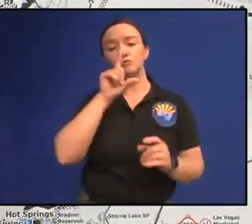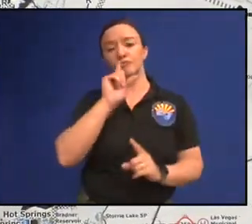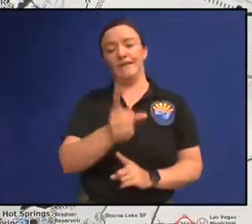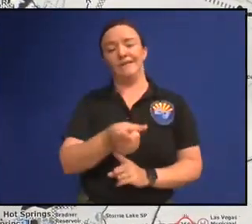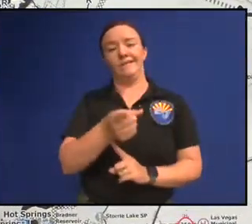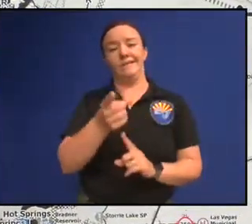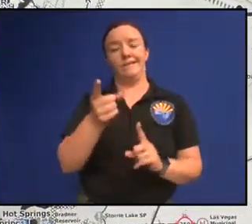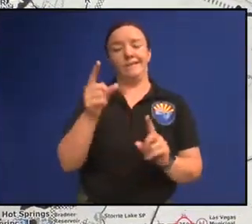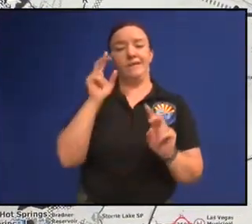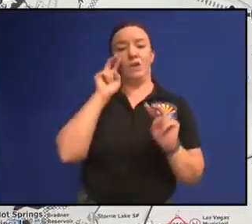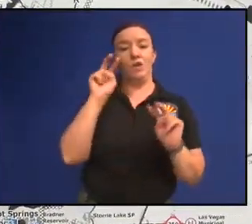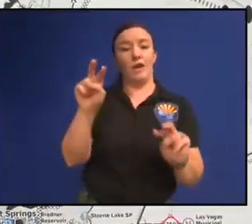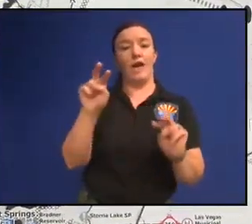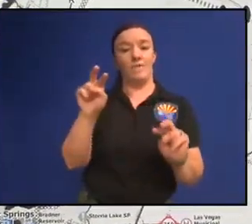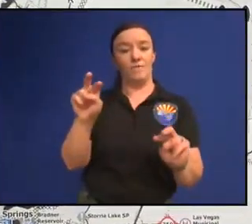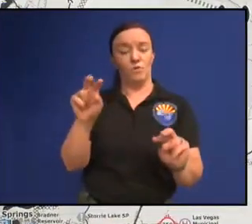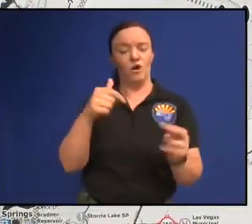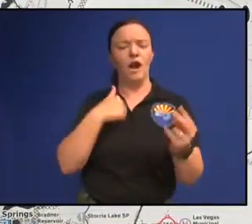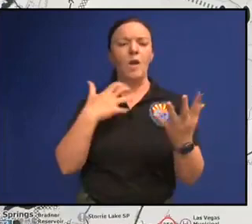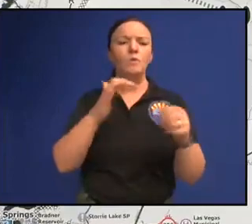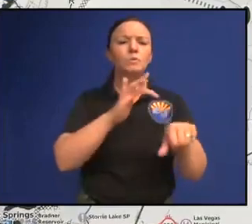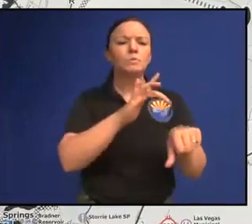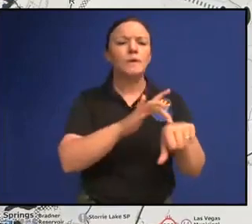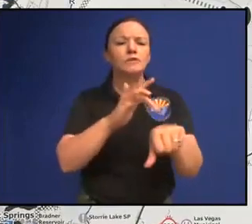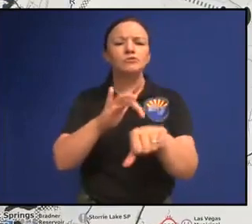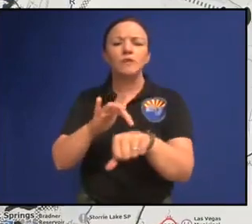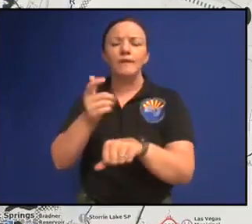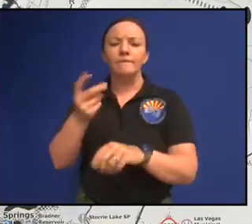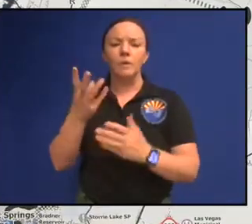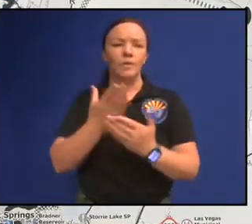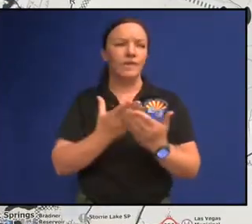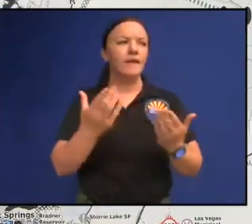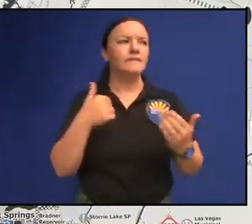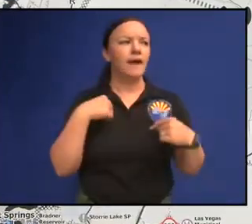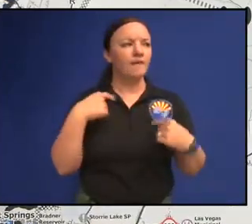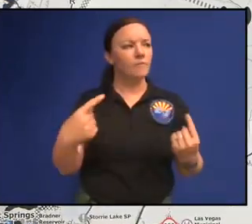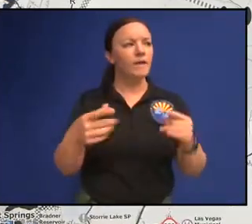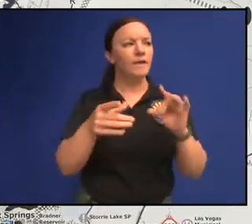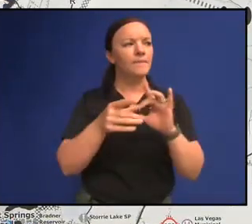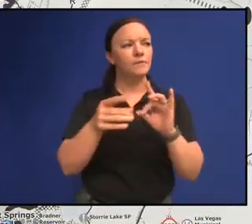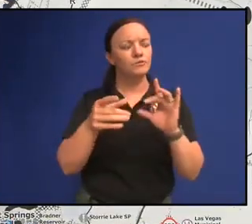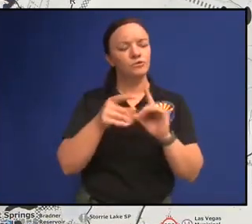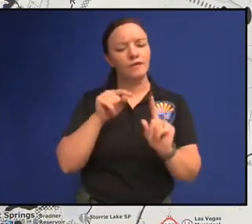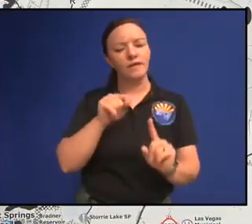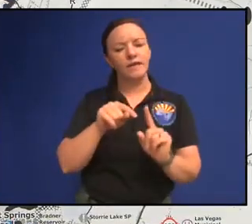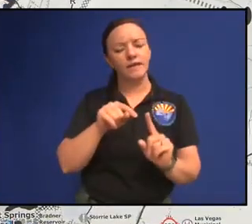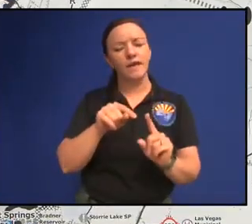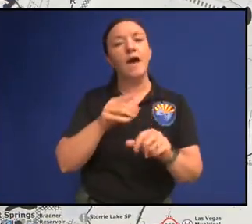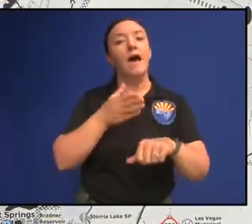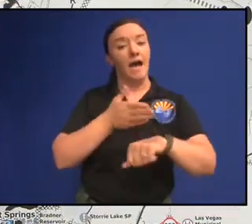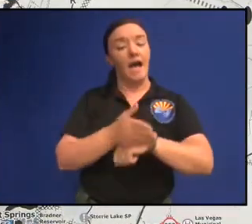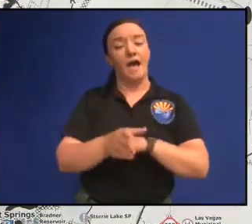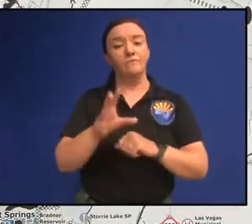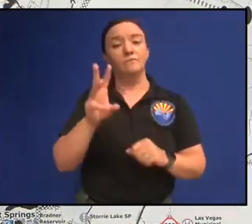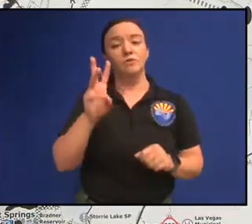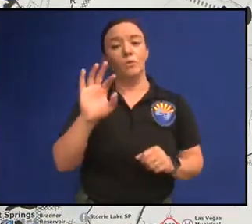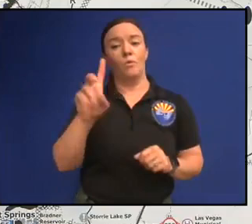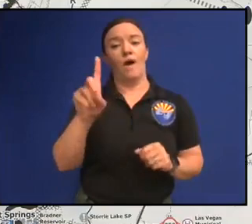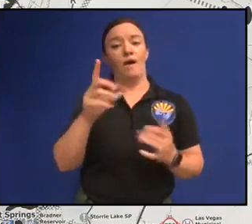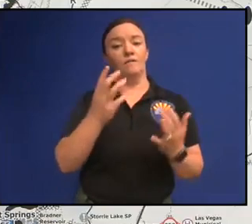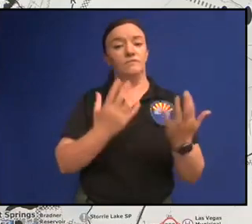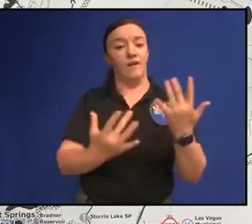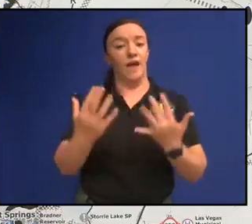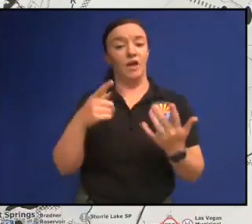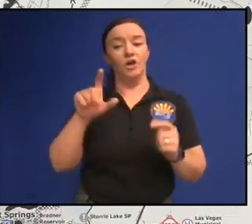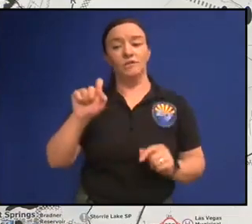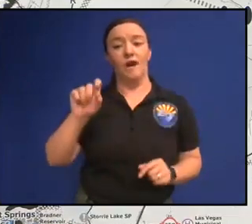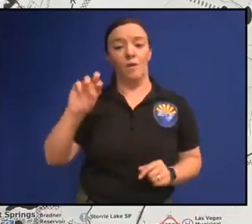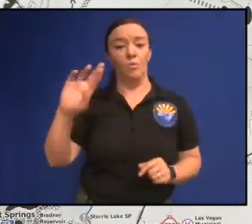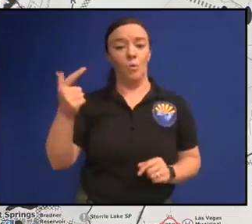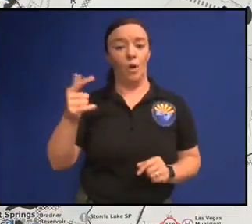I HAVE REALLY BEEN MENTIONING THE AFTER WILDFIRENM.ORG